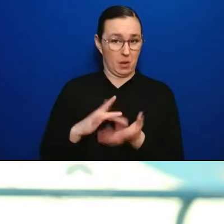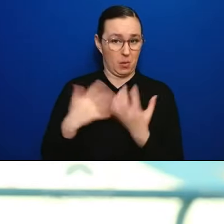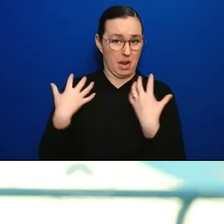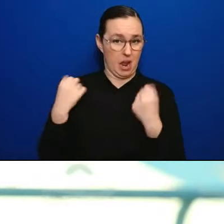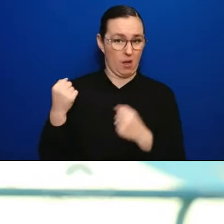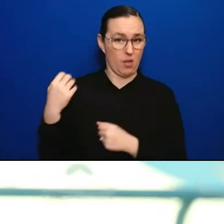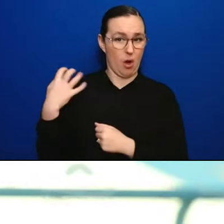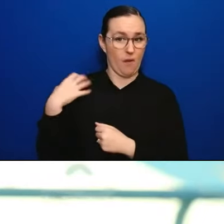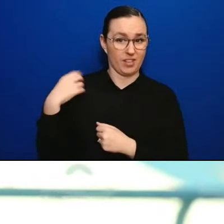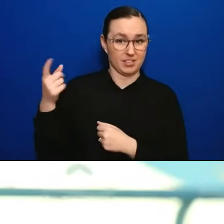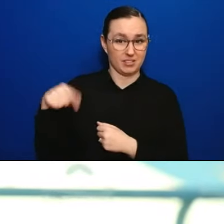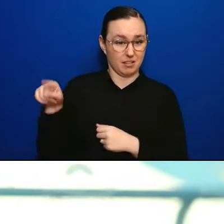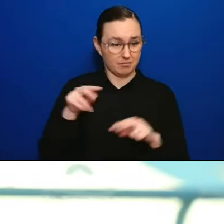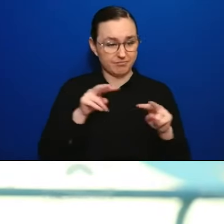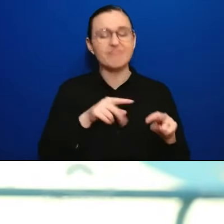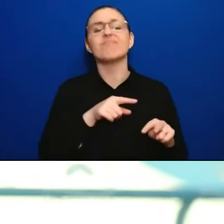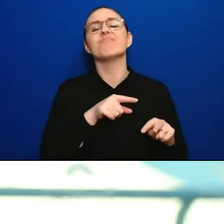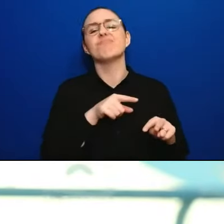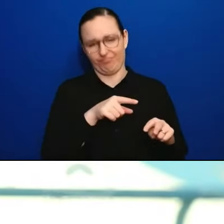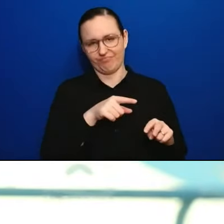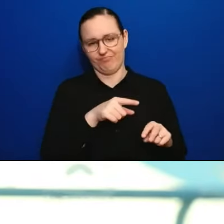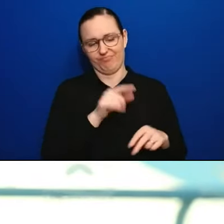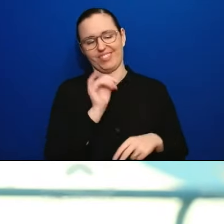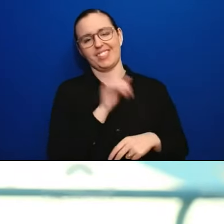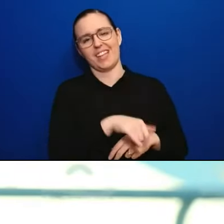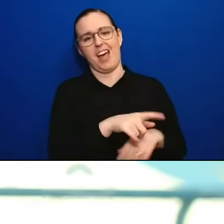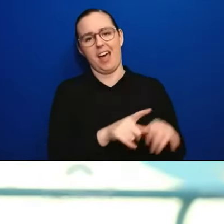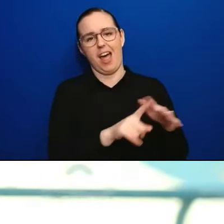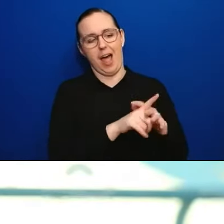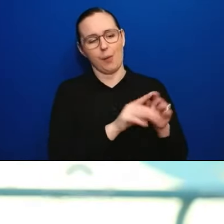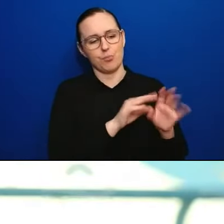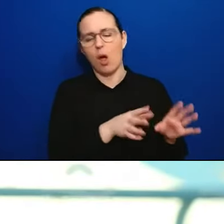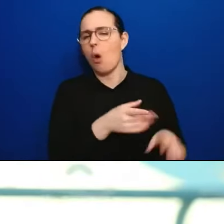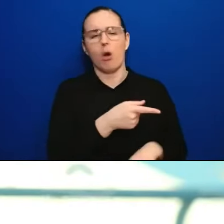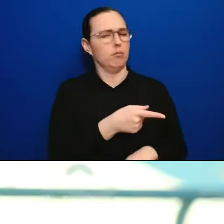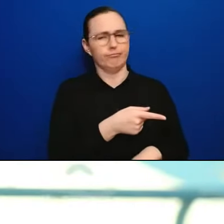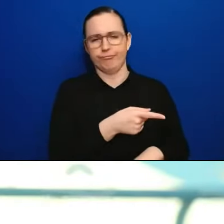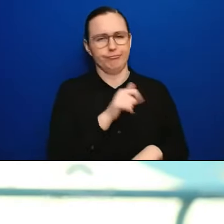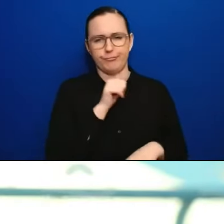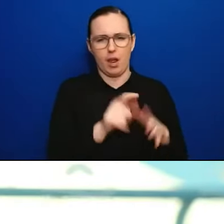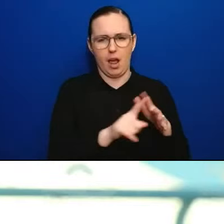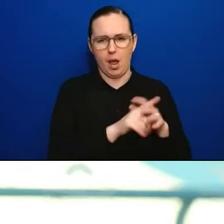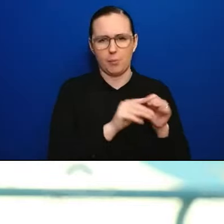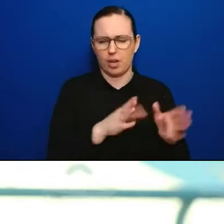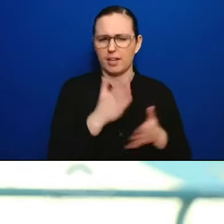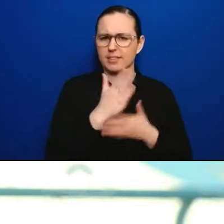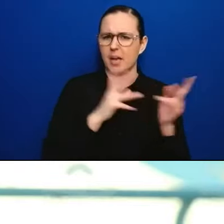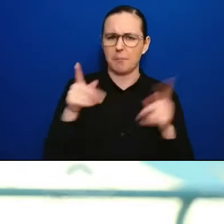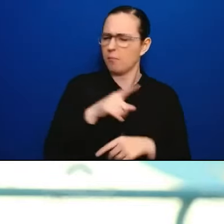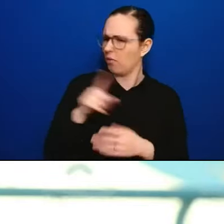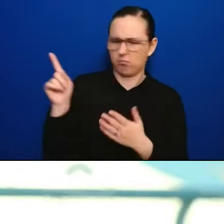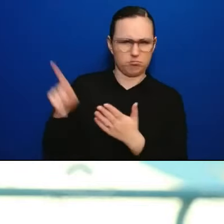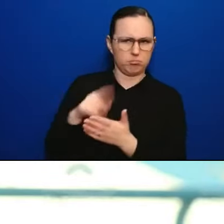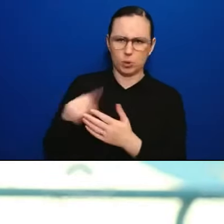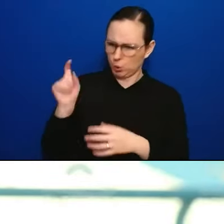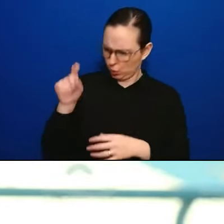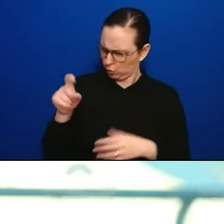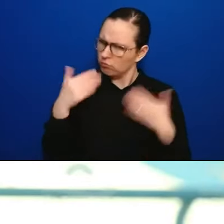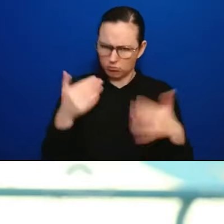In changing when a medical